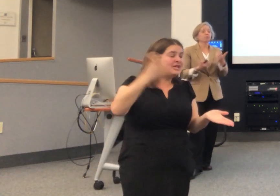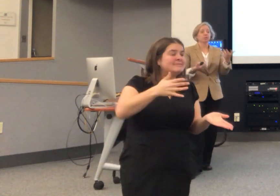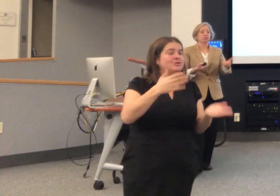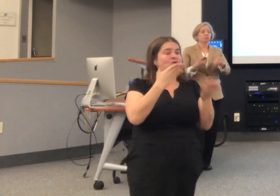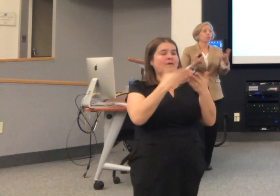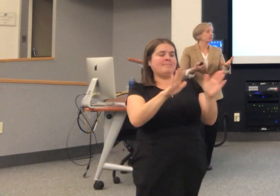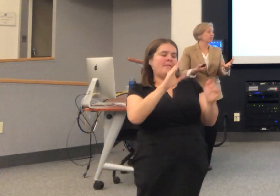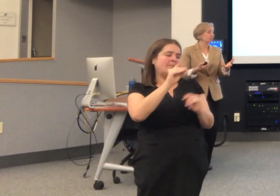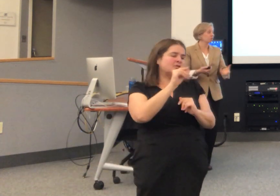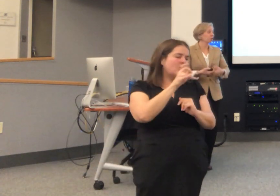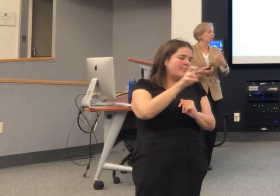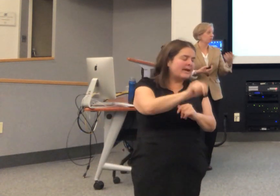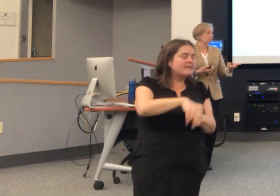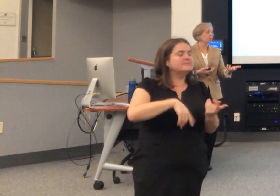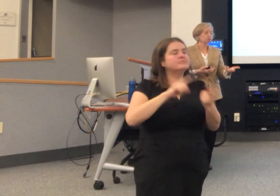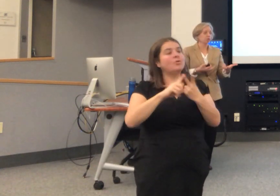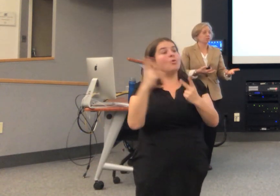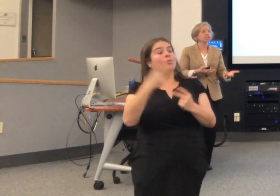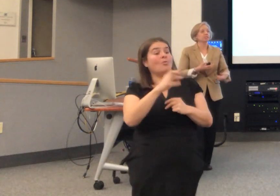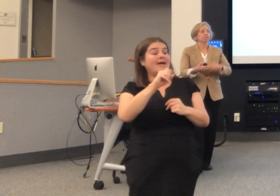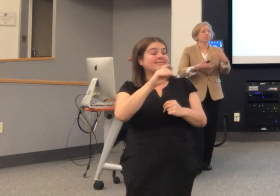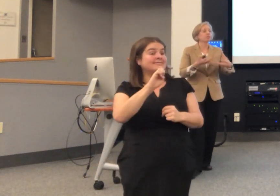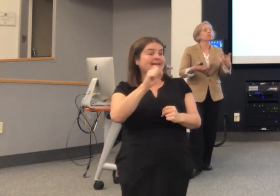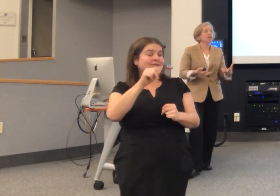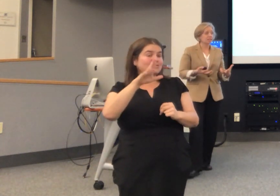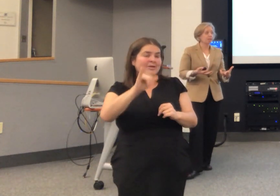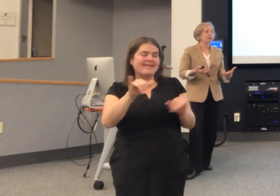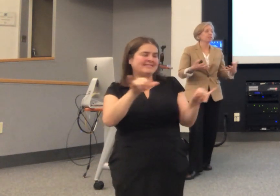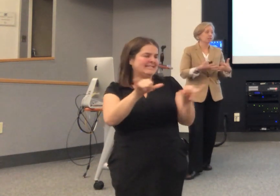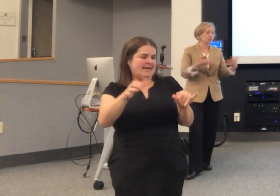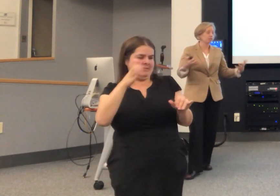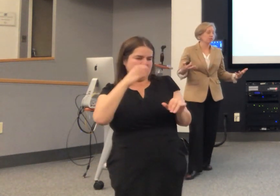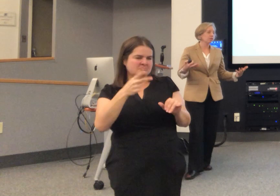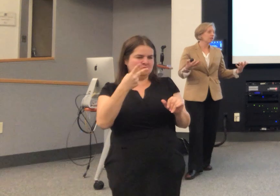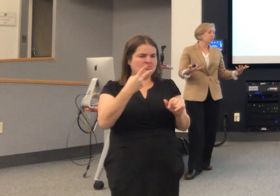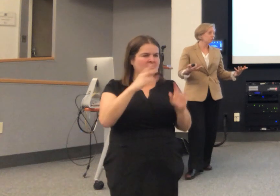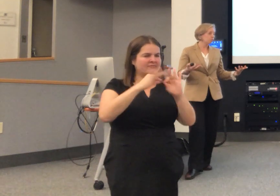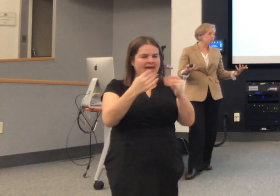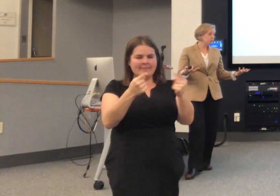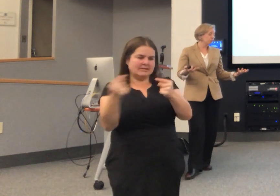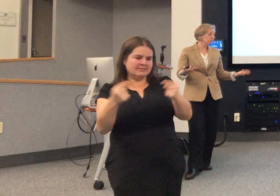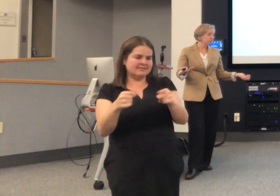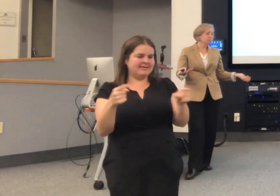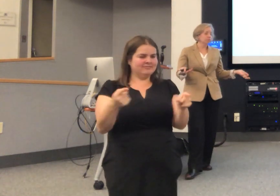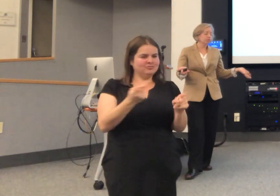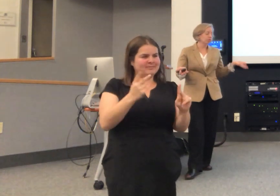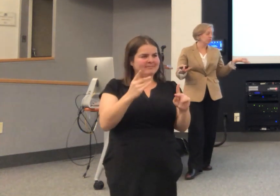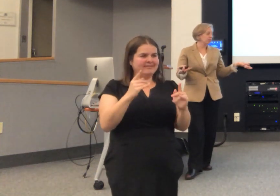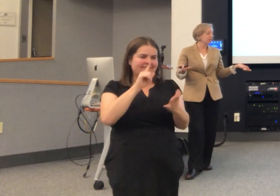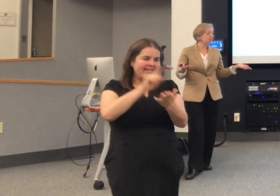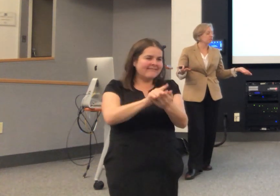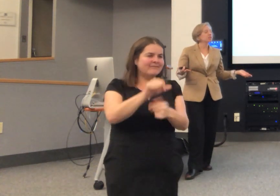but, for example, West Side Story was a musical in the '60s based on that same idea of these two teenagers